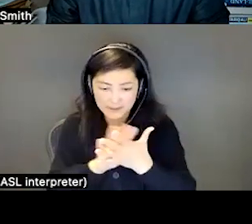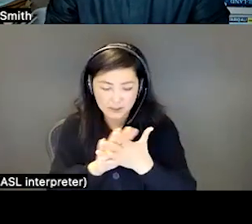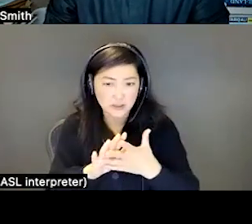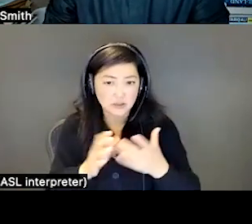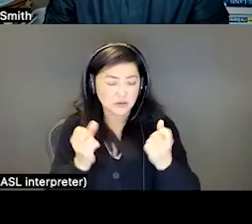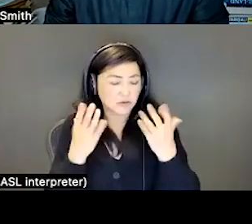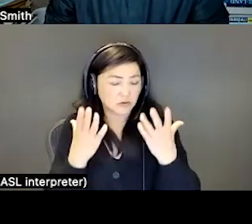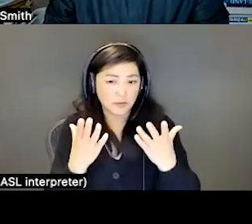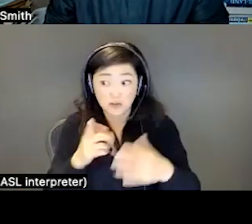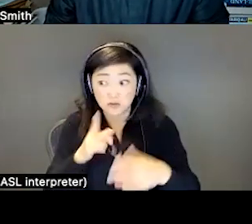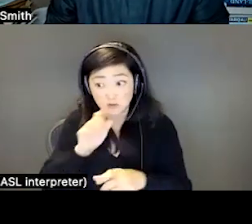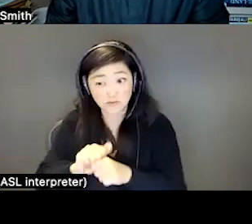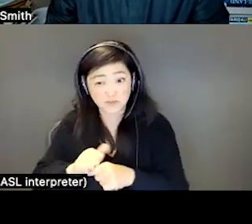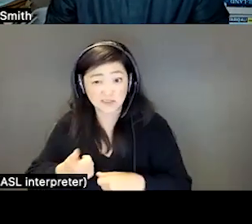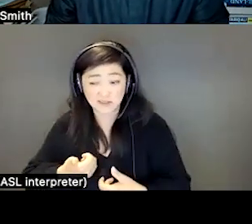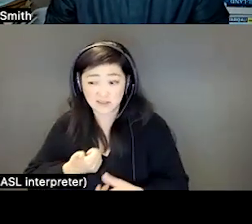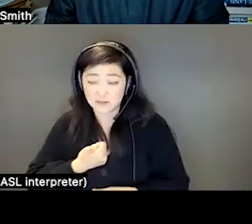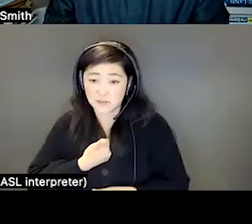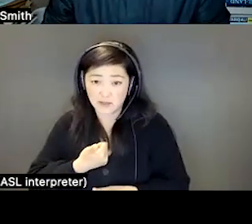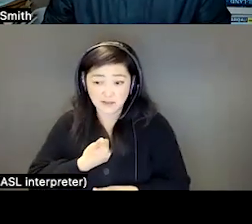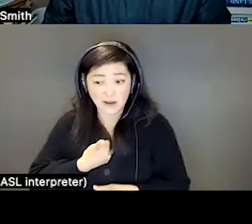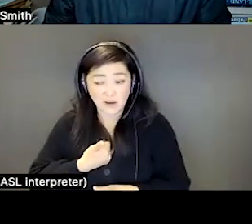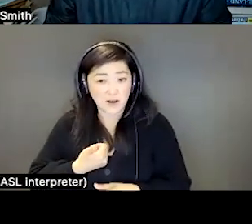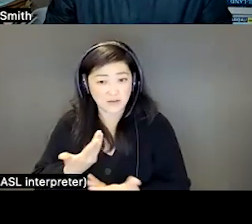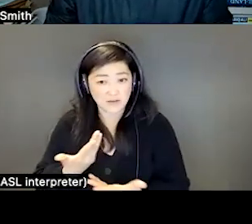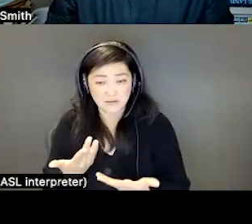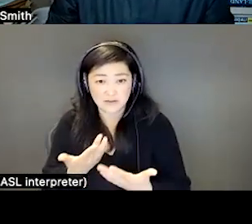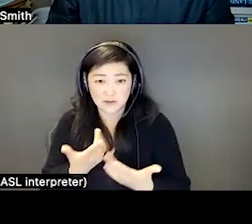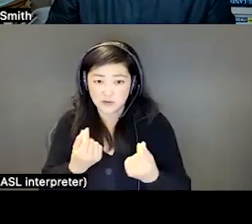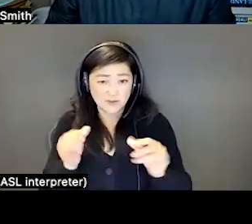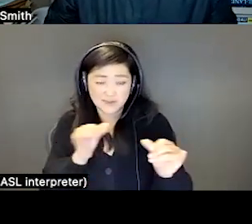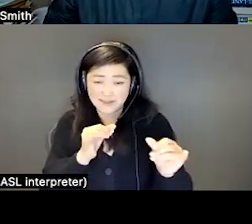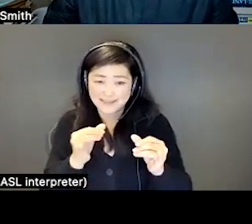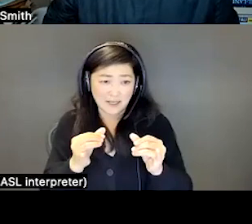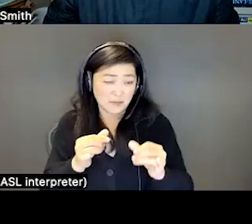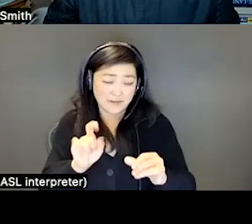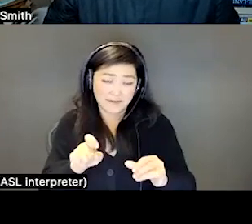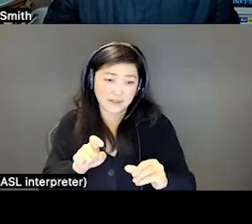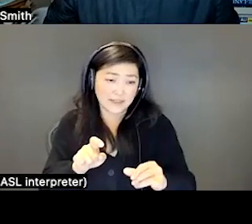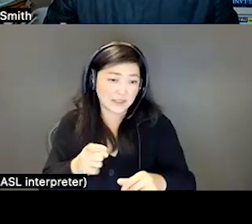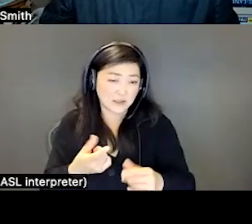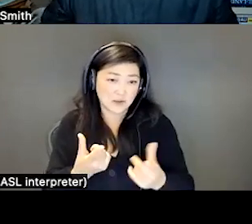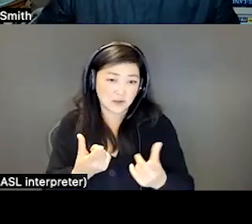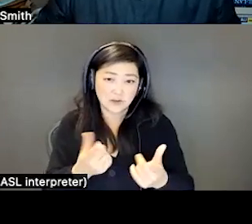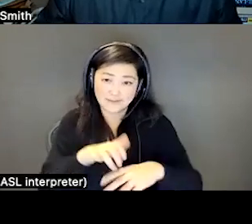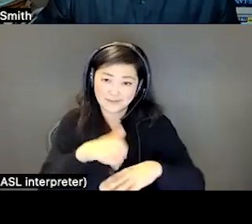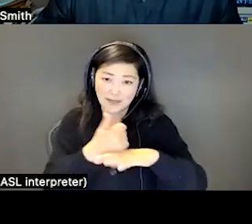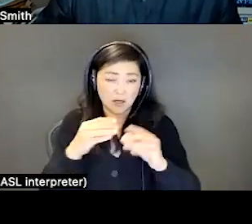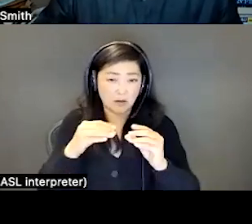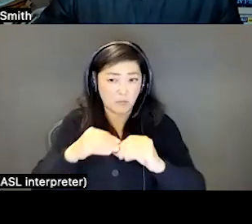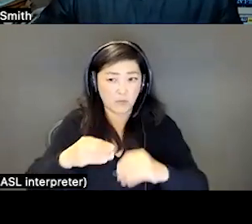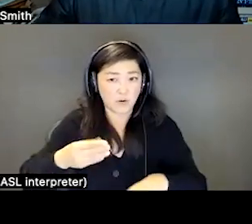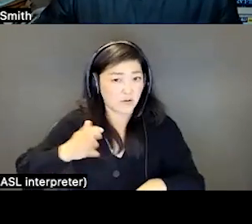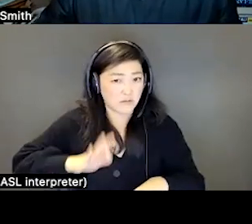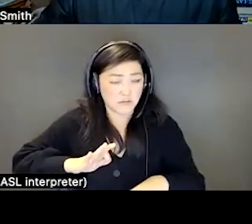well. There's loads more potential to make that more useful. But a lot of customers do browse.